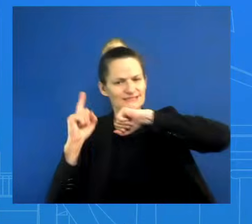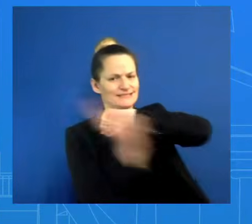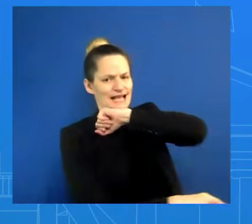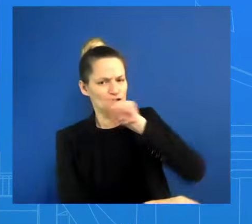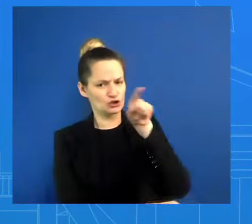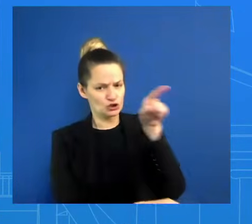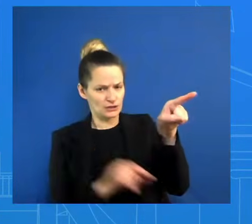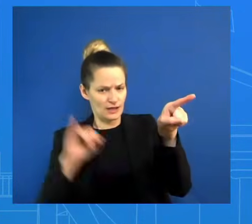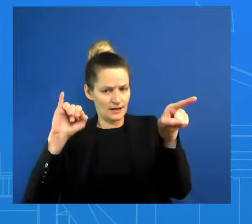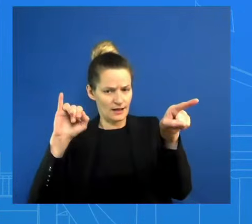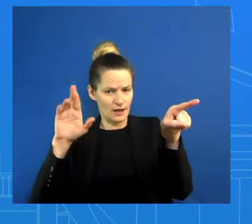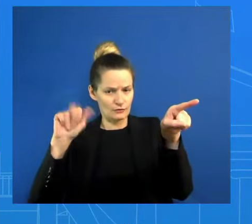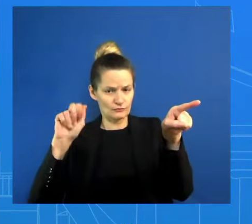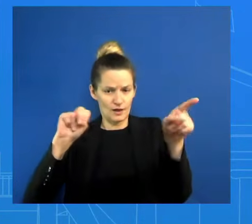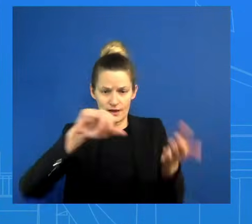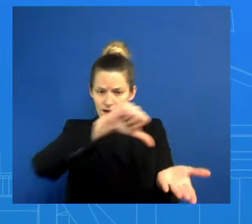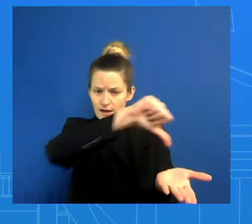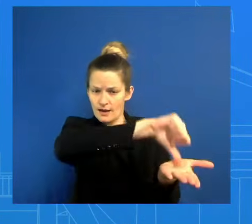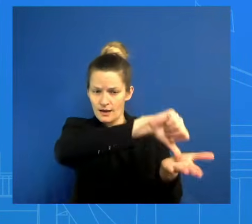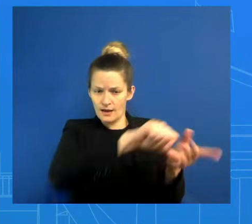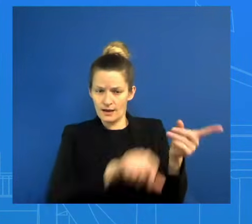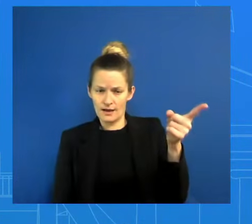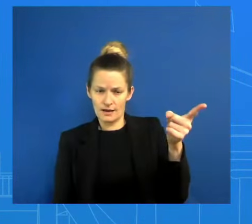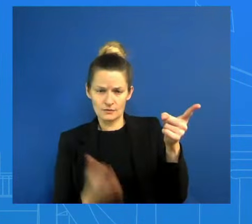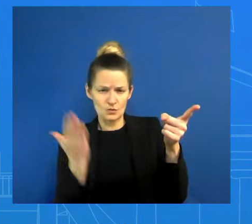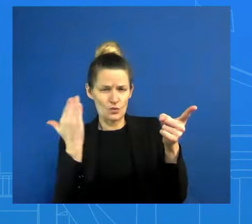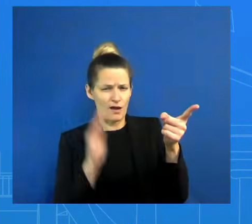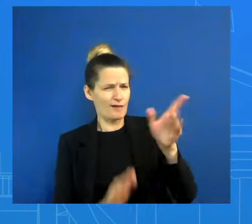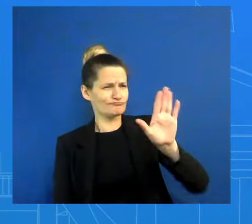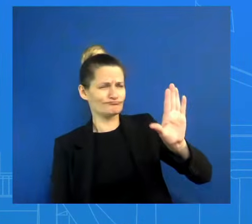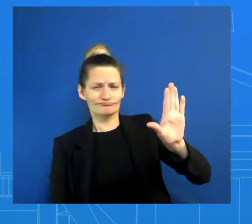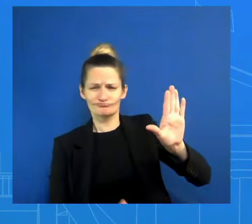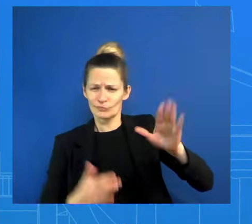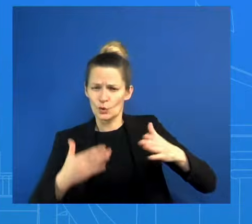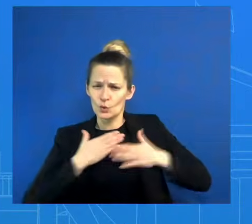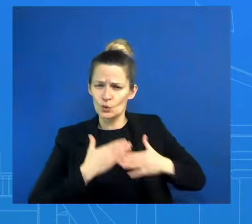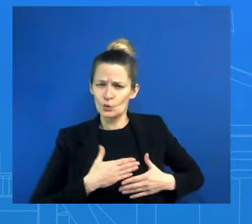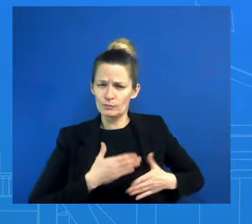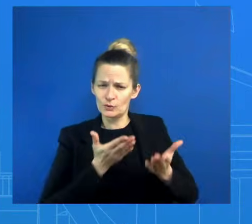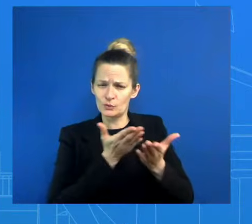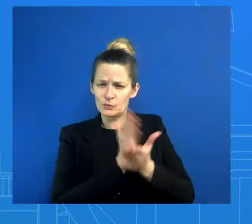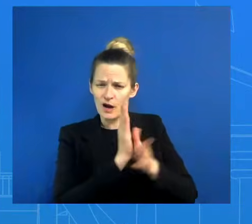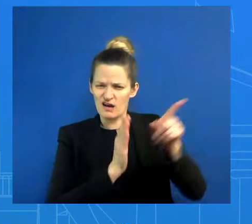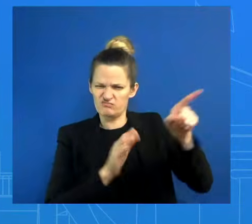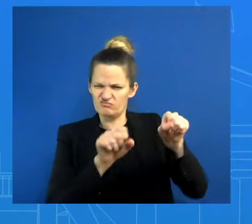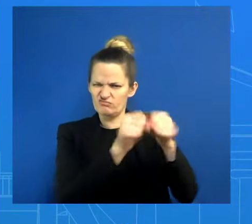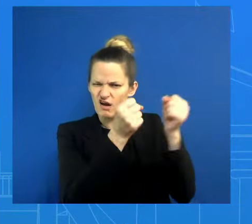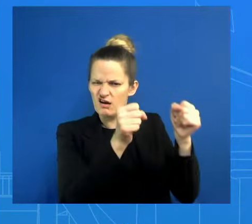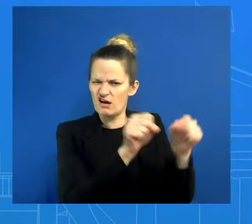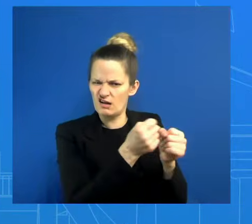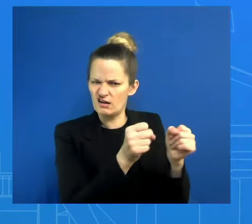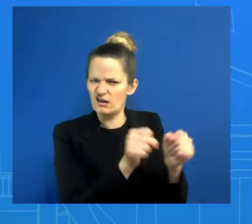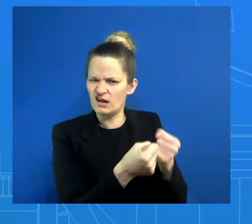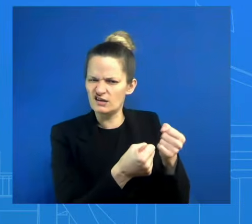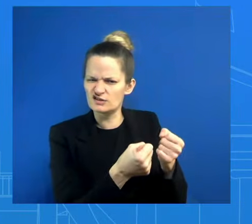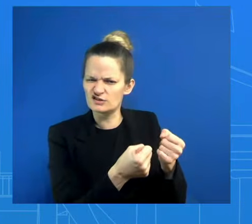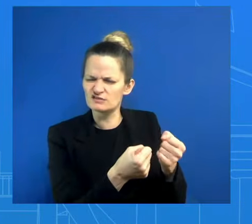I'm trying to figure out why this coordination with Canada in this very instance. Ms. Jean-Pierre: First of all, it's good to see you. It's been a while -- a long time. The Press: Thank you very much.